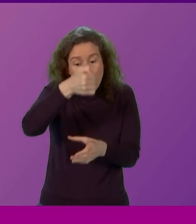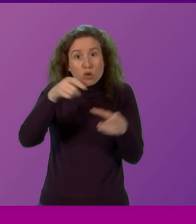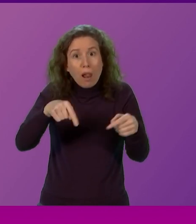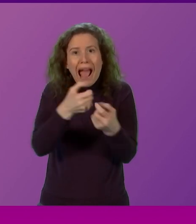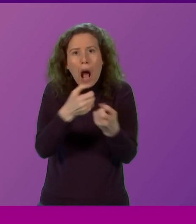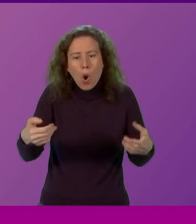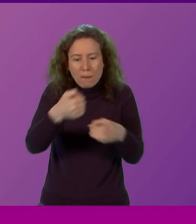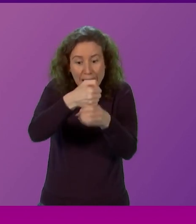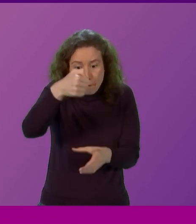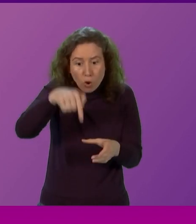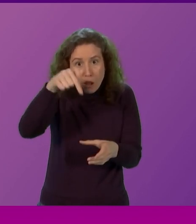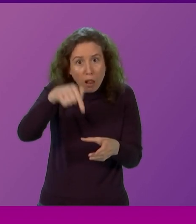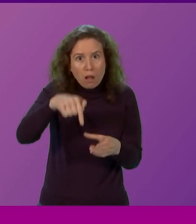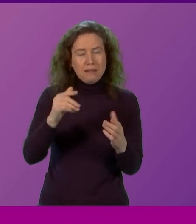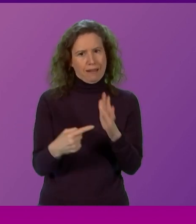that are covered that matters the most.